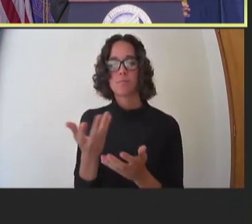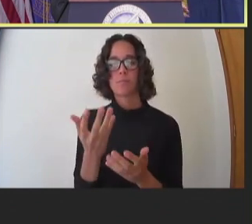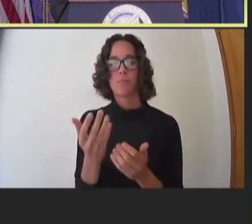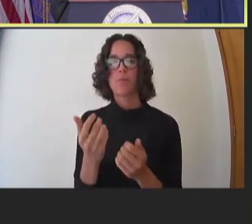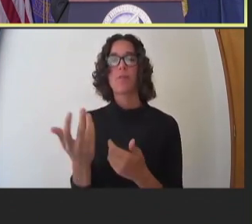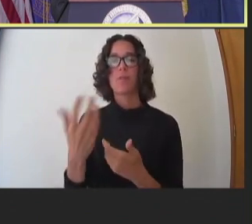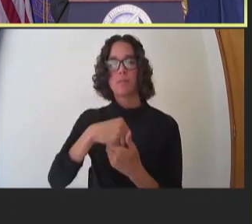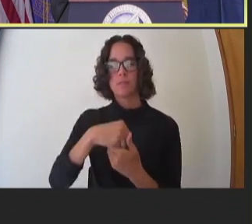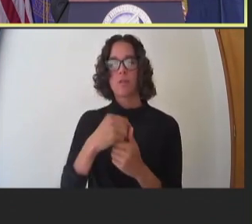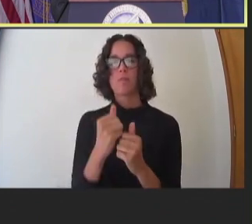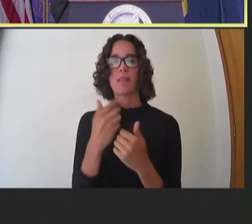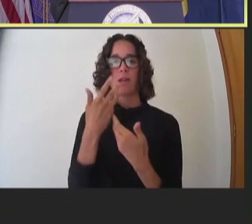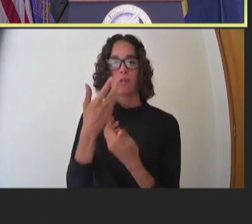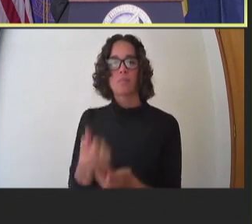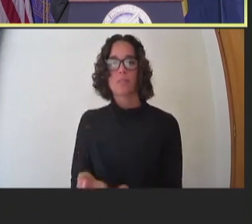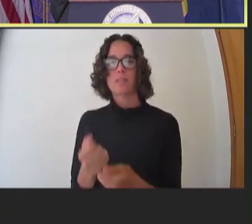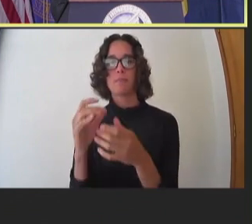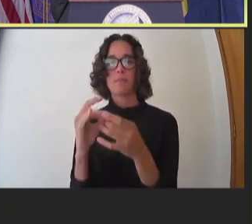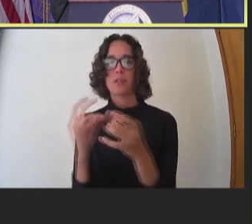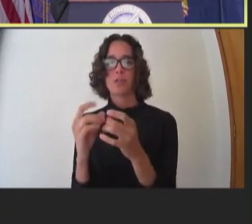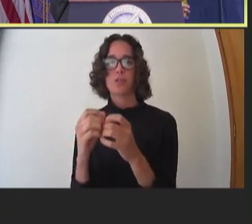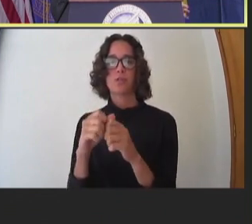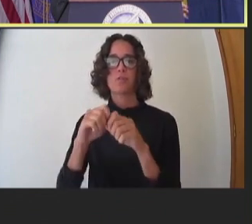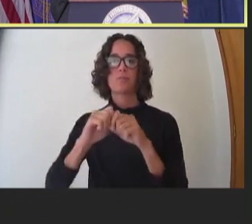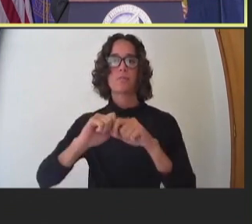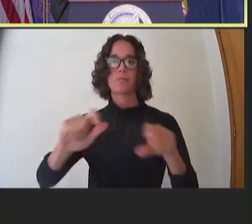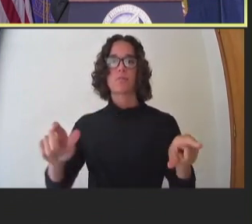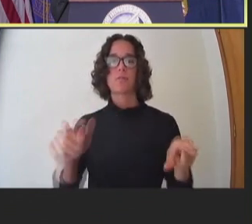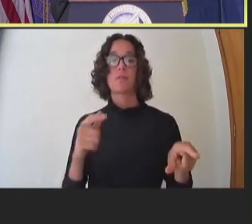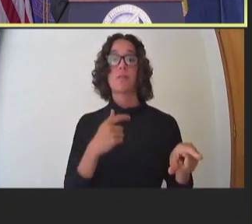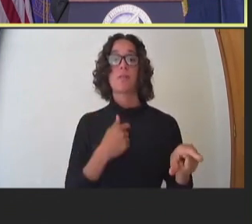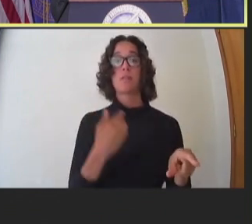update on the outbreak of measles in Illinois reinforced the challenges in defeating an